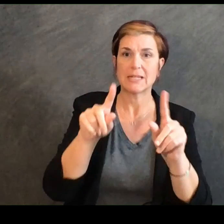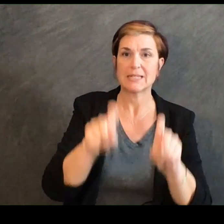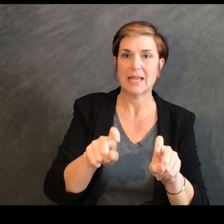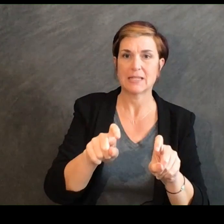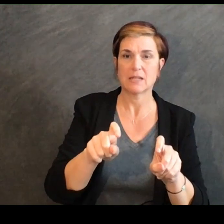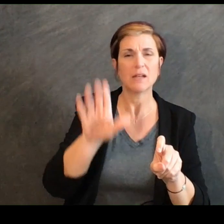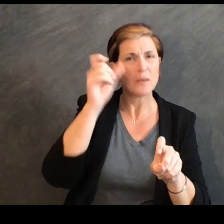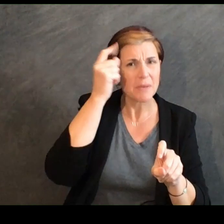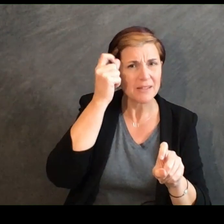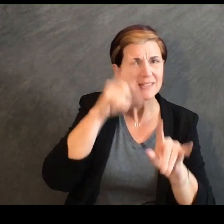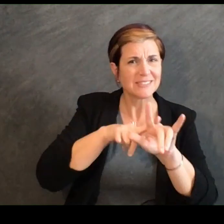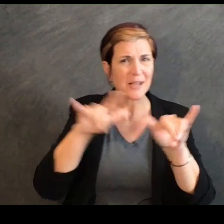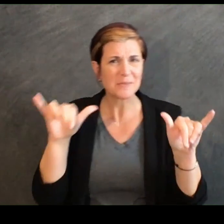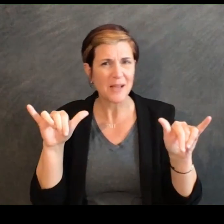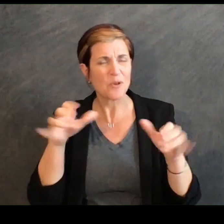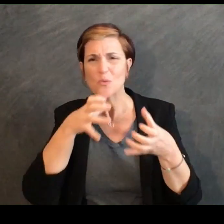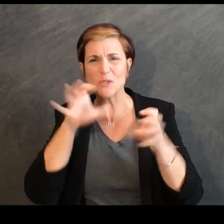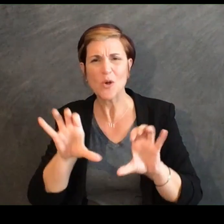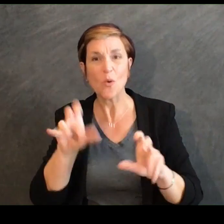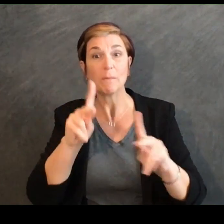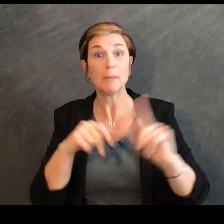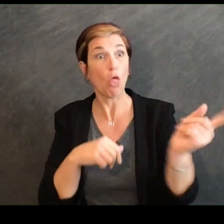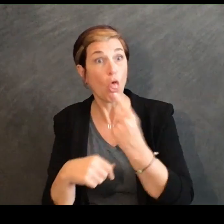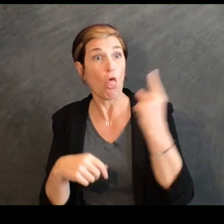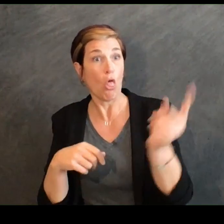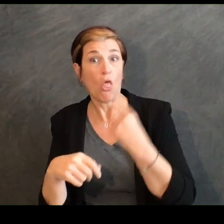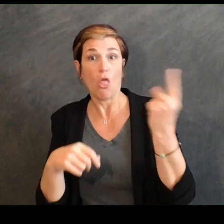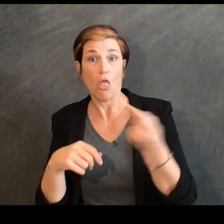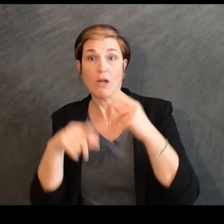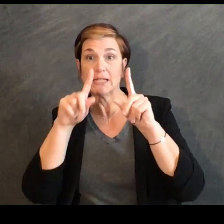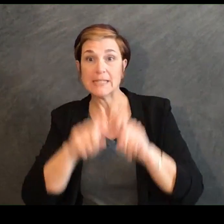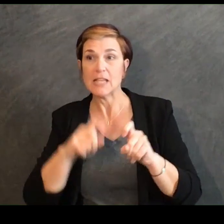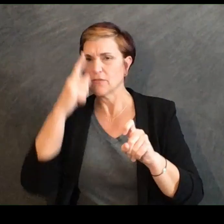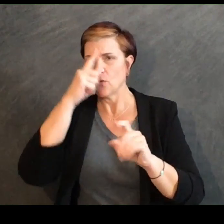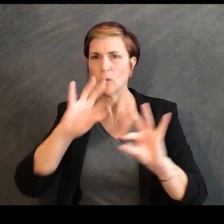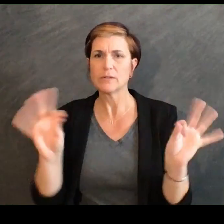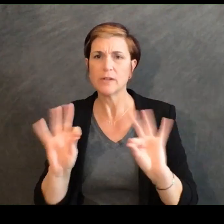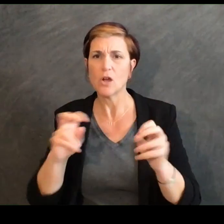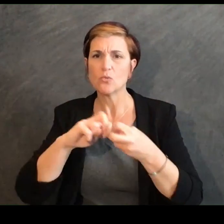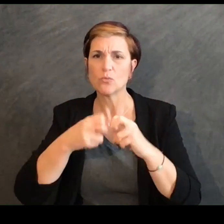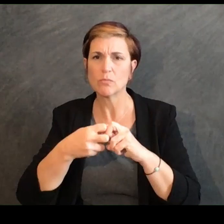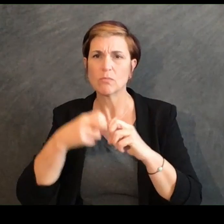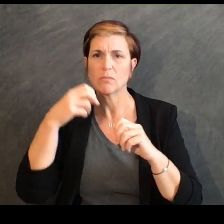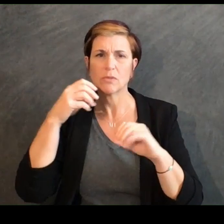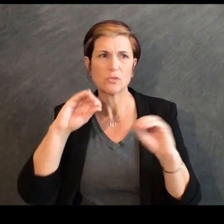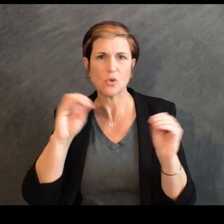we feel that they shouldn't be doing it and we don't want everyone running out